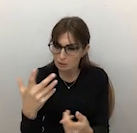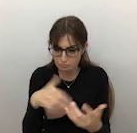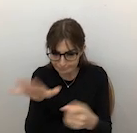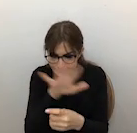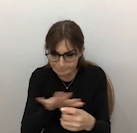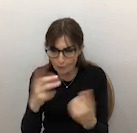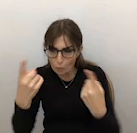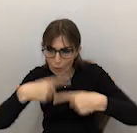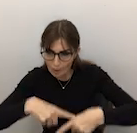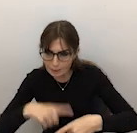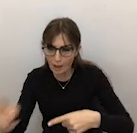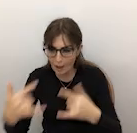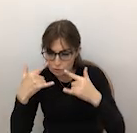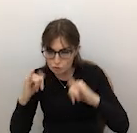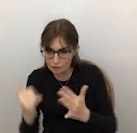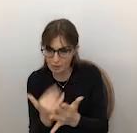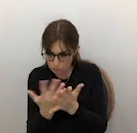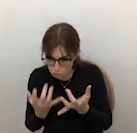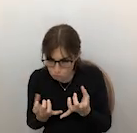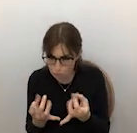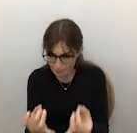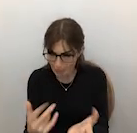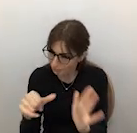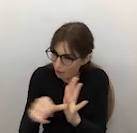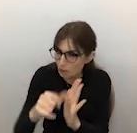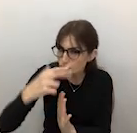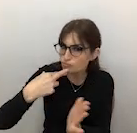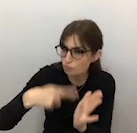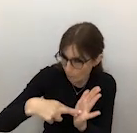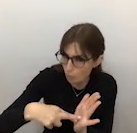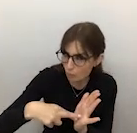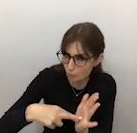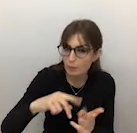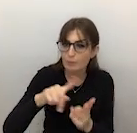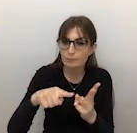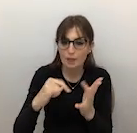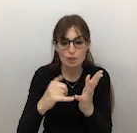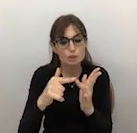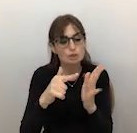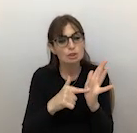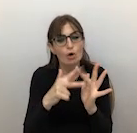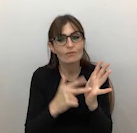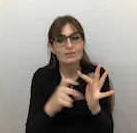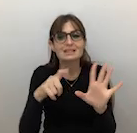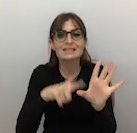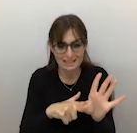and judgements that management have made in preparing the financial report? With regards to the solvency declaration,